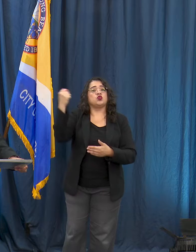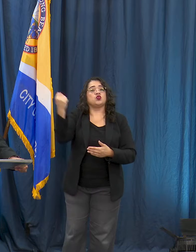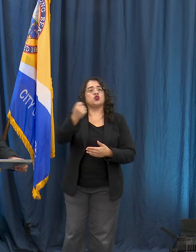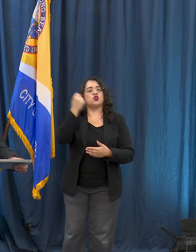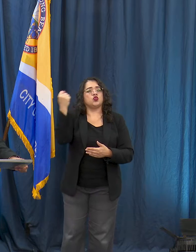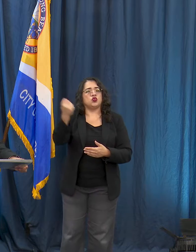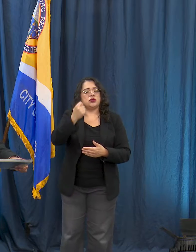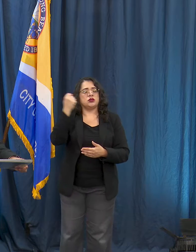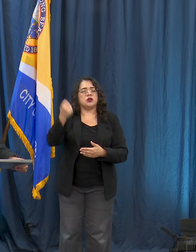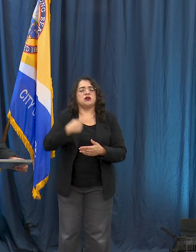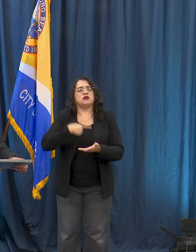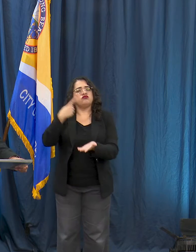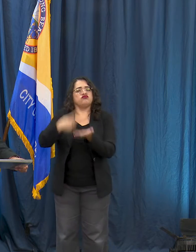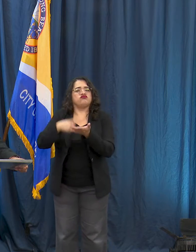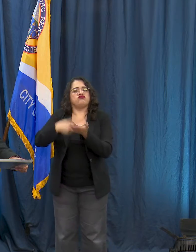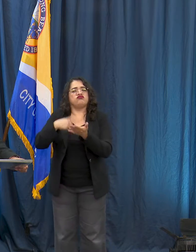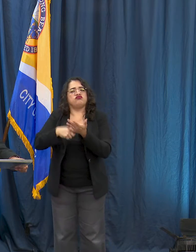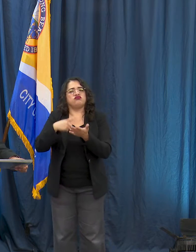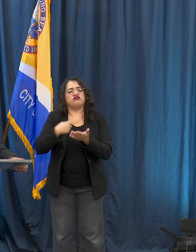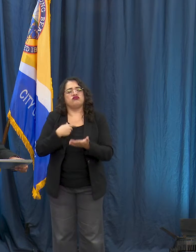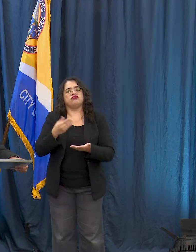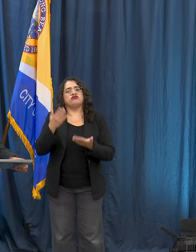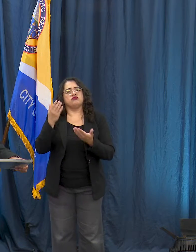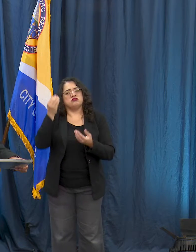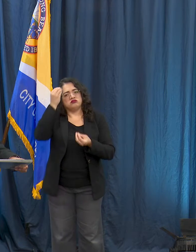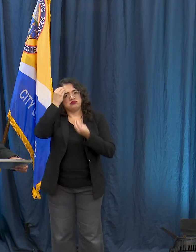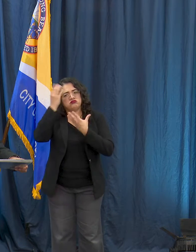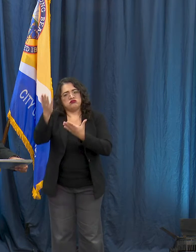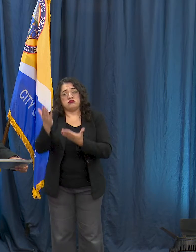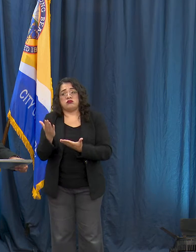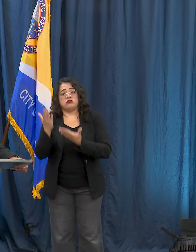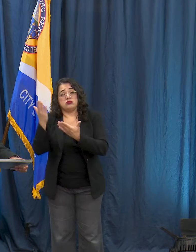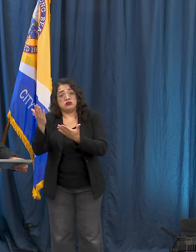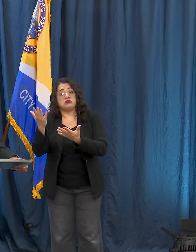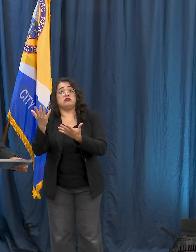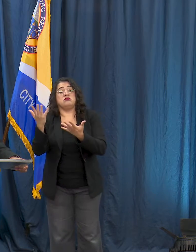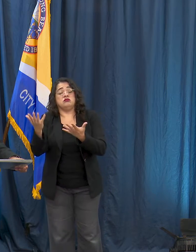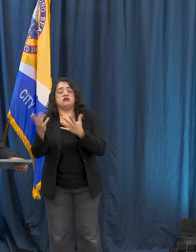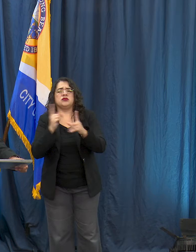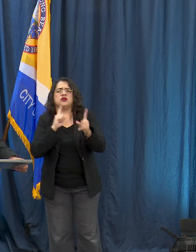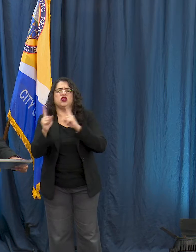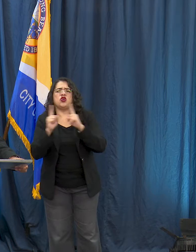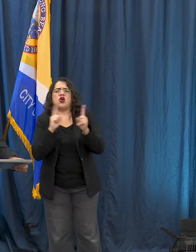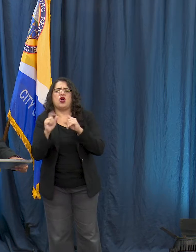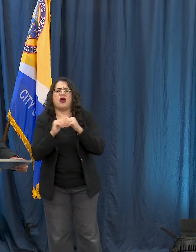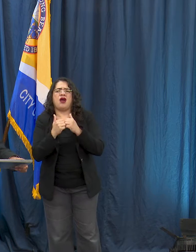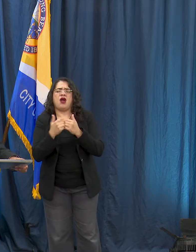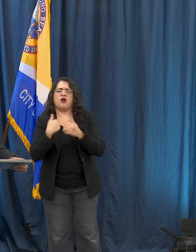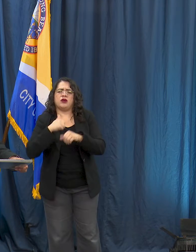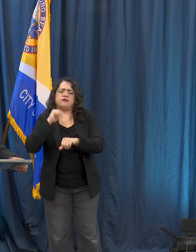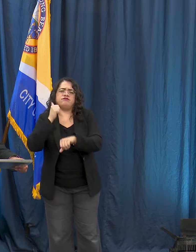They'll get a chance to dialogue and invest in how we create this program. It's going to be direct